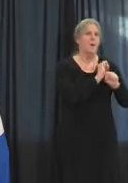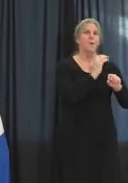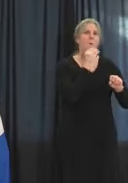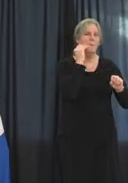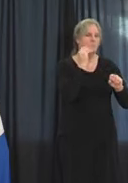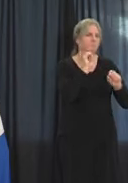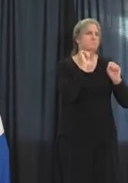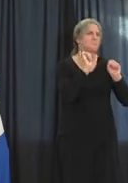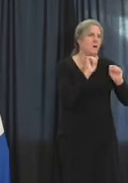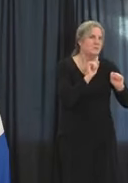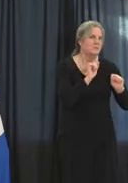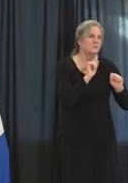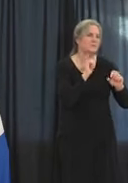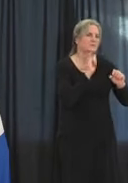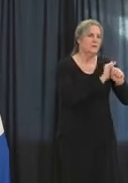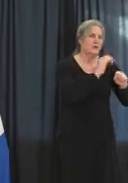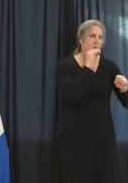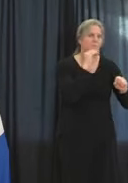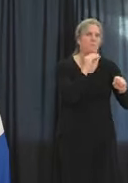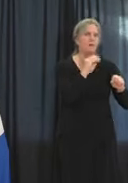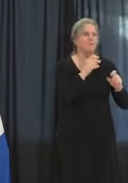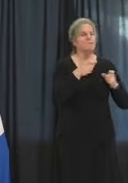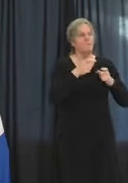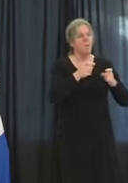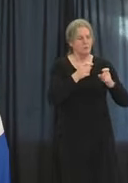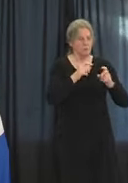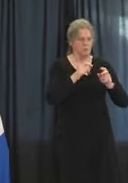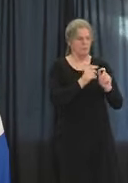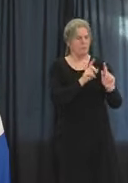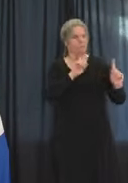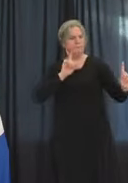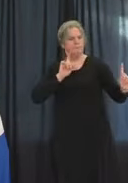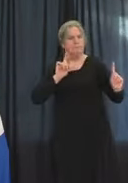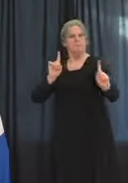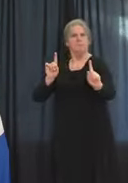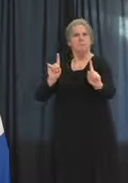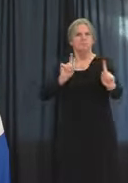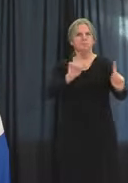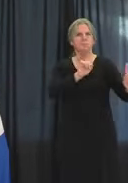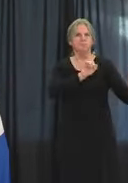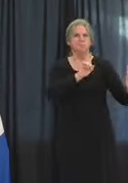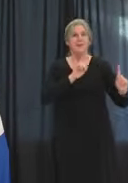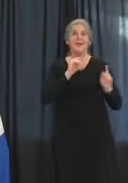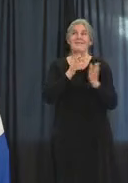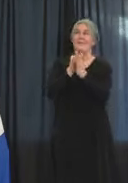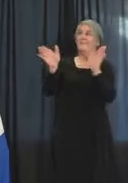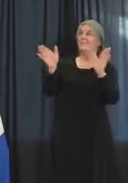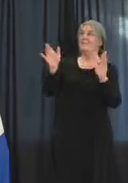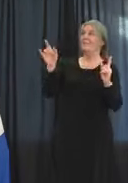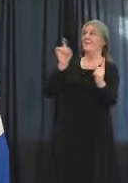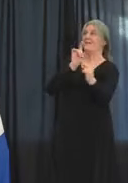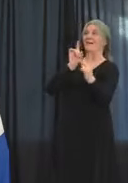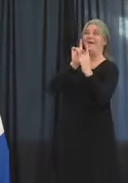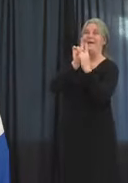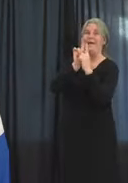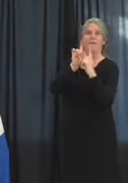as much as possible, and to monitor my distances amongst other people when I am in public.